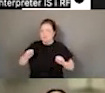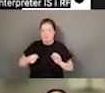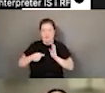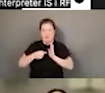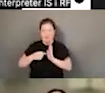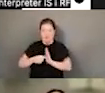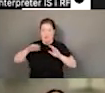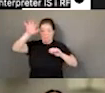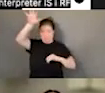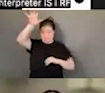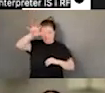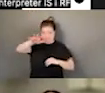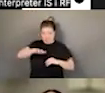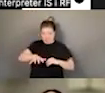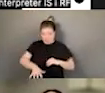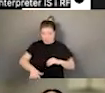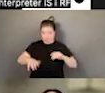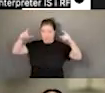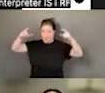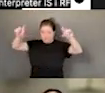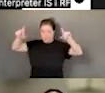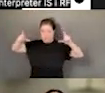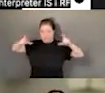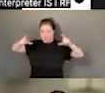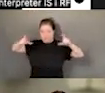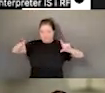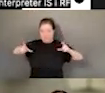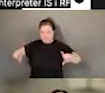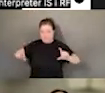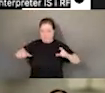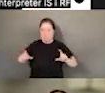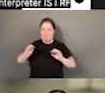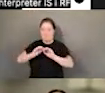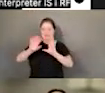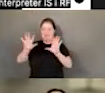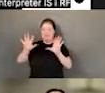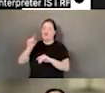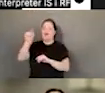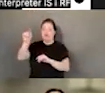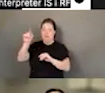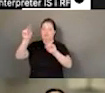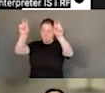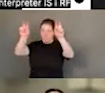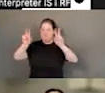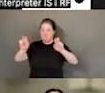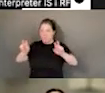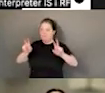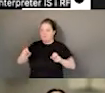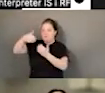larger pieces of text into smaller groups. So this was the criteria that we looked at.